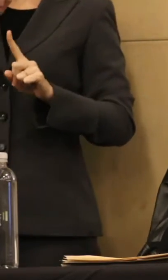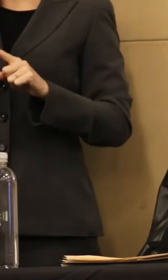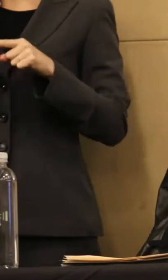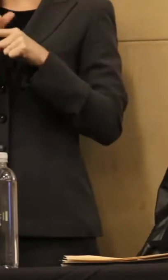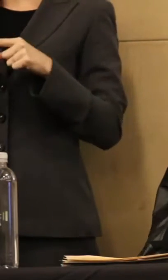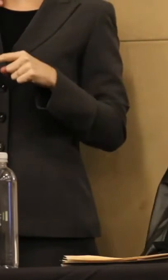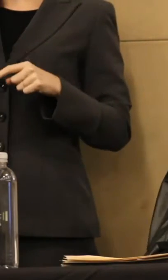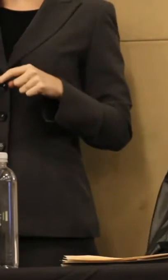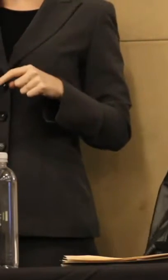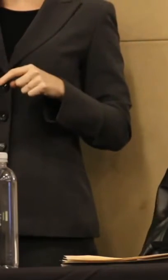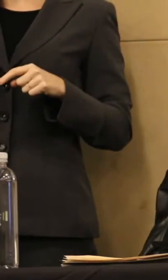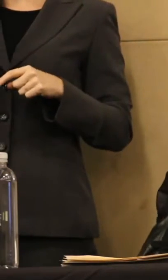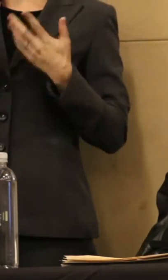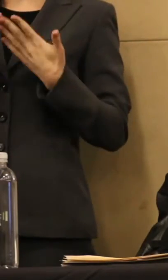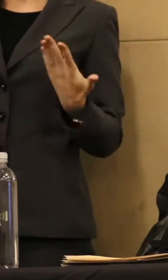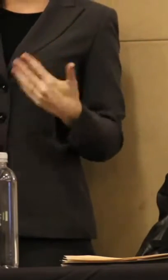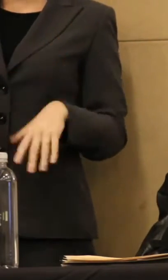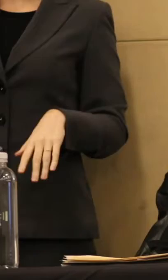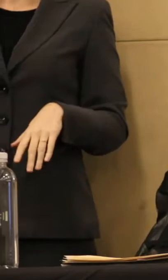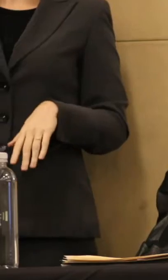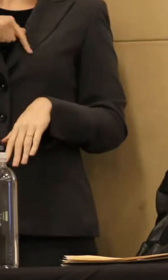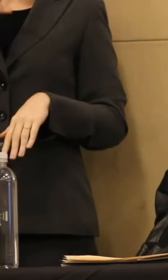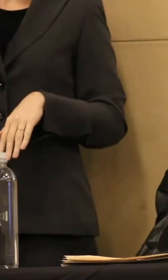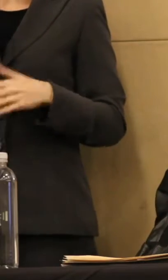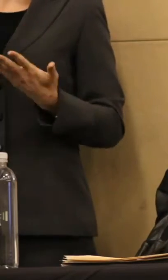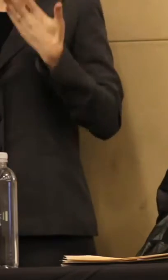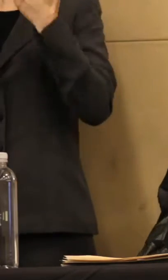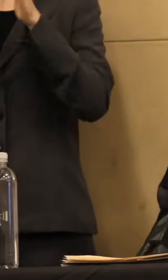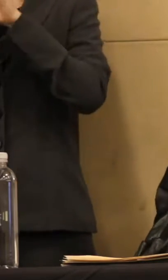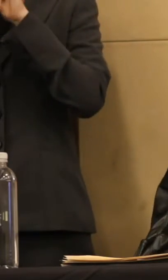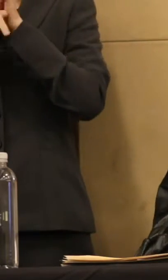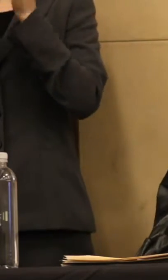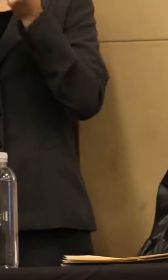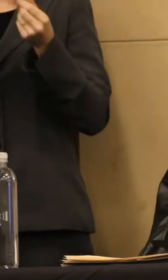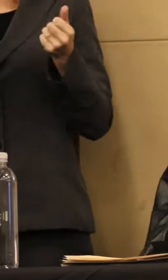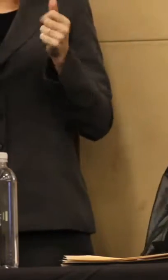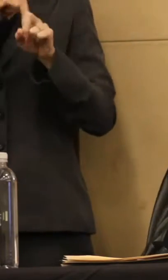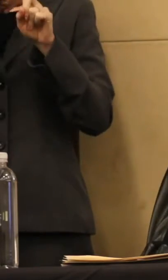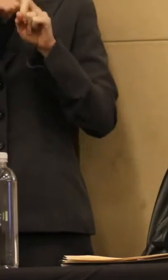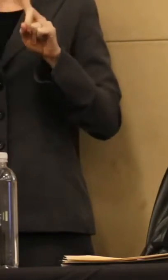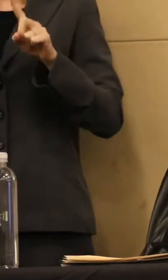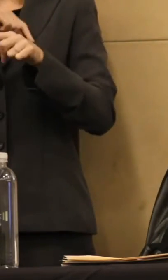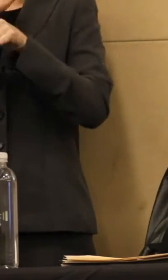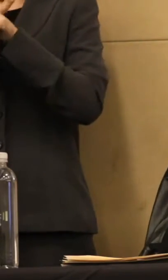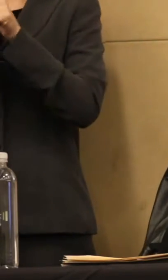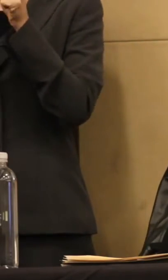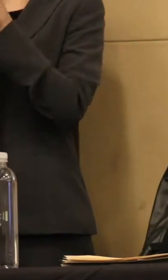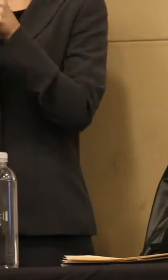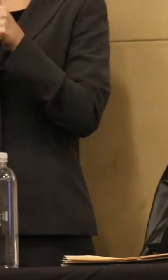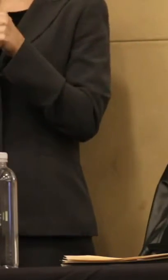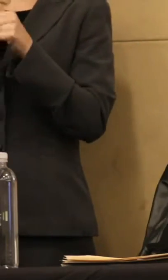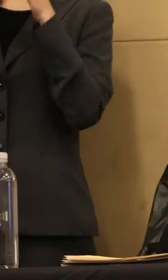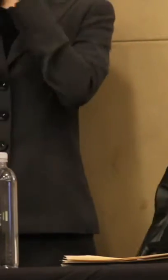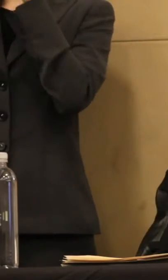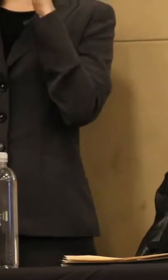propose policy solutions and then work with our colleagues here on the hill or the White